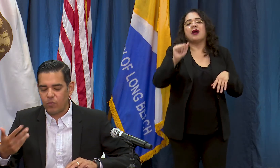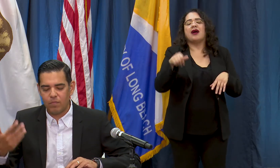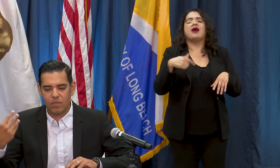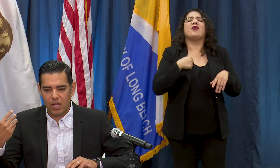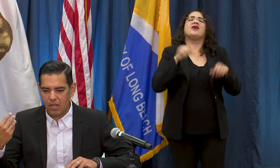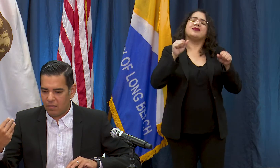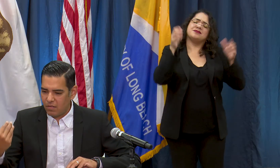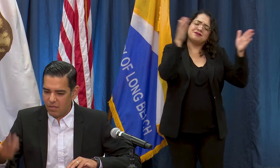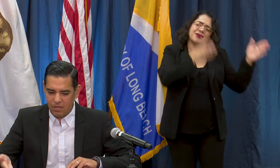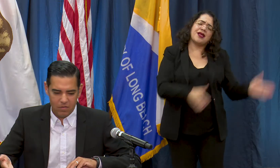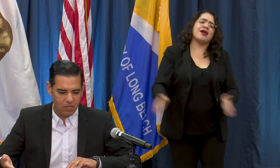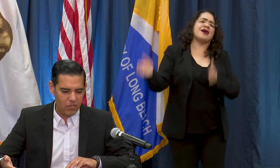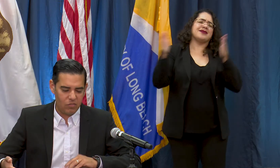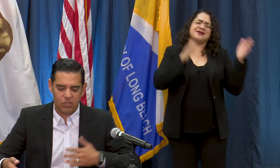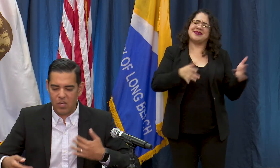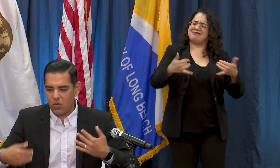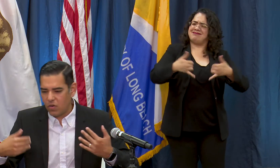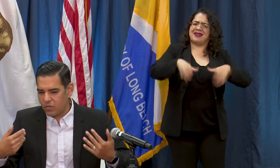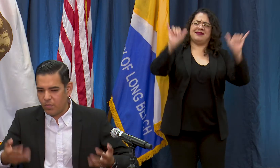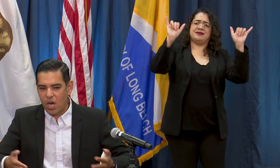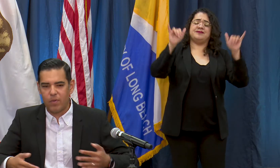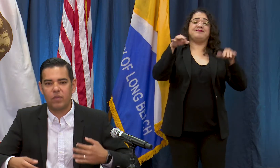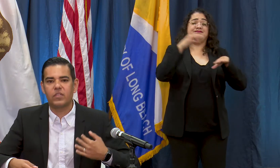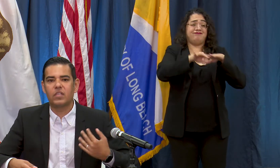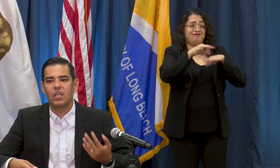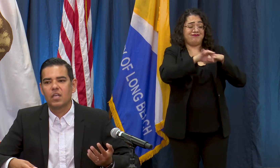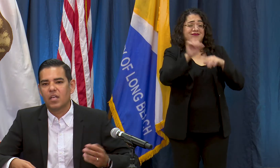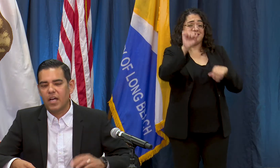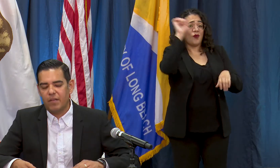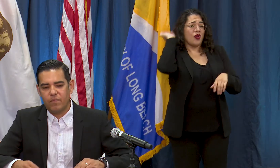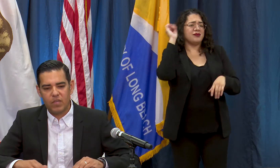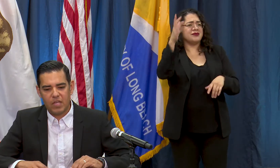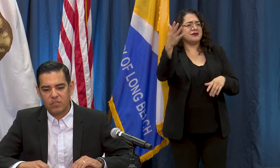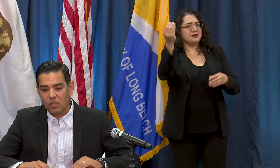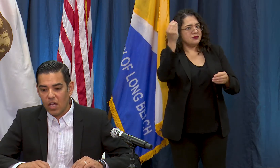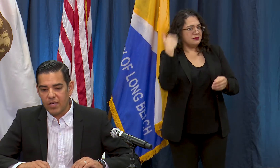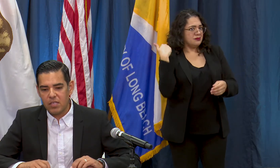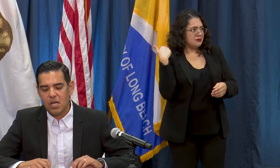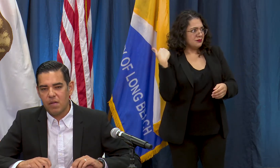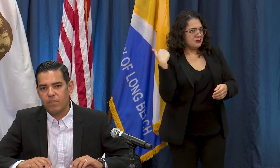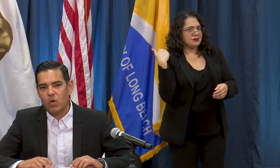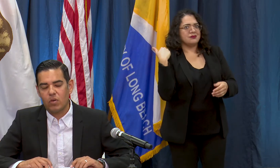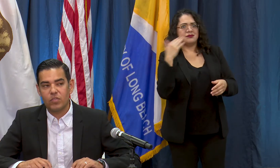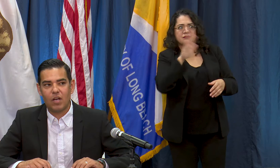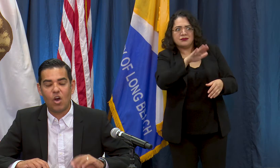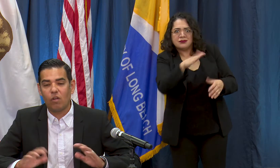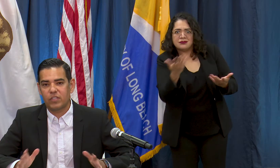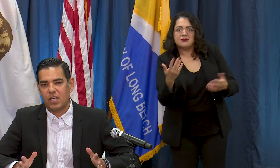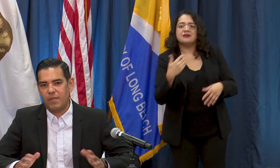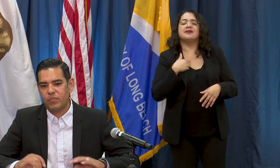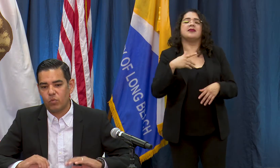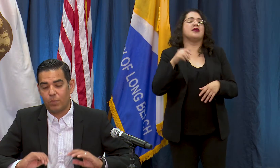from nail salon owners and barbers and salon owners all the time so we're